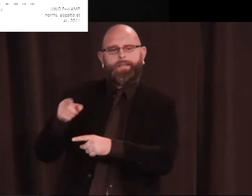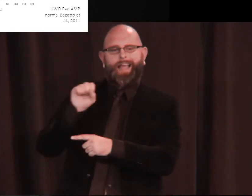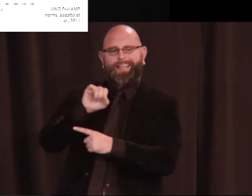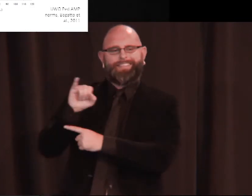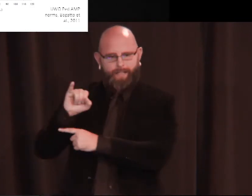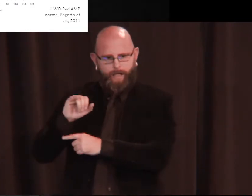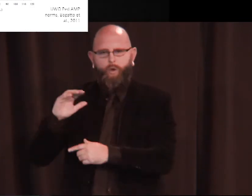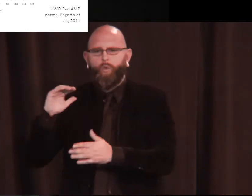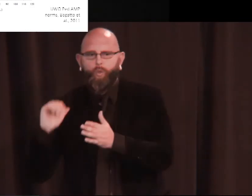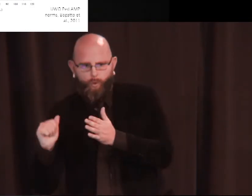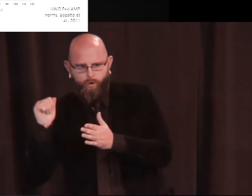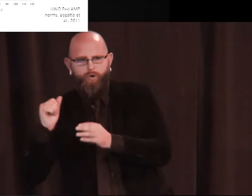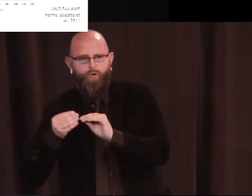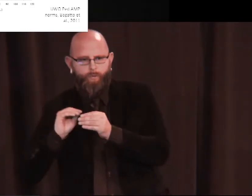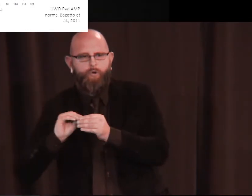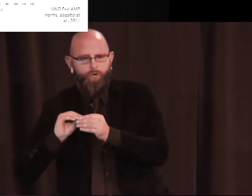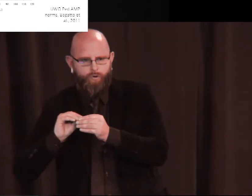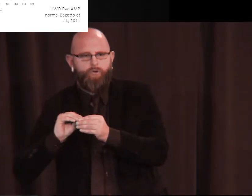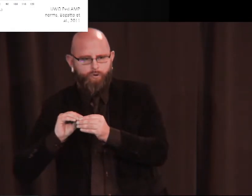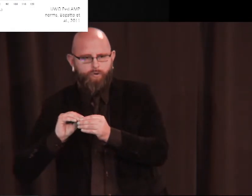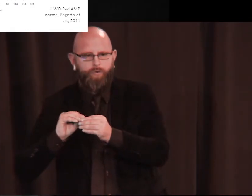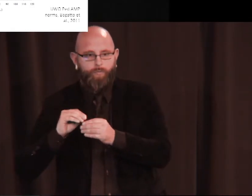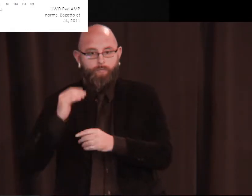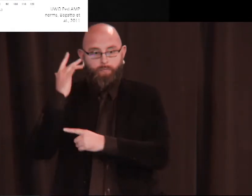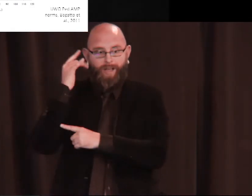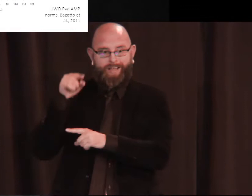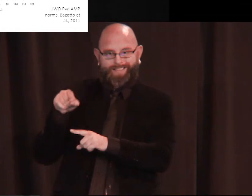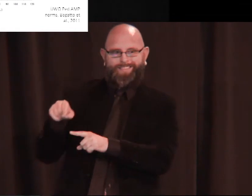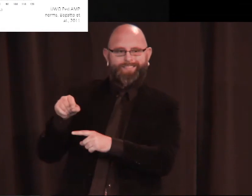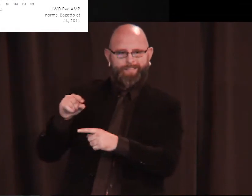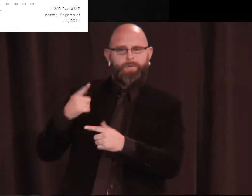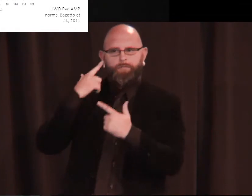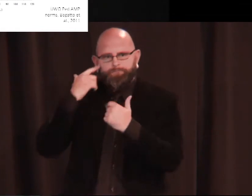of how their hearing -- because that's the severity of their hearing loss.